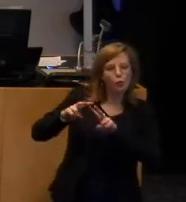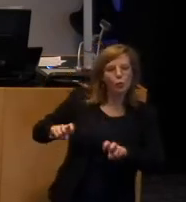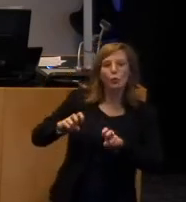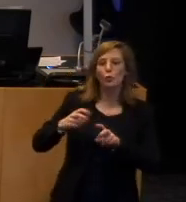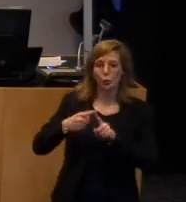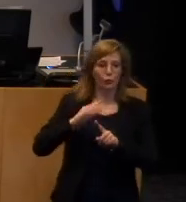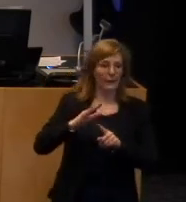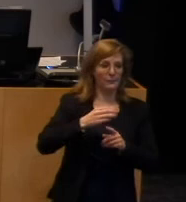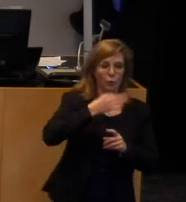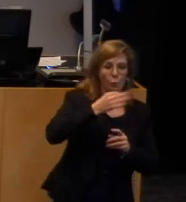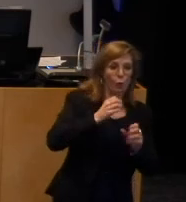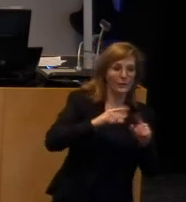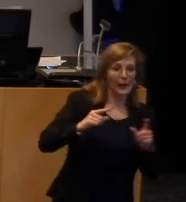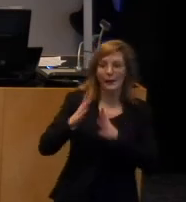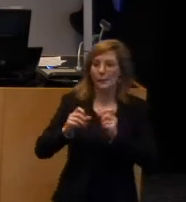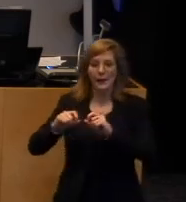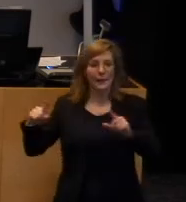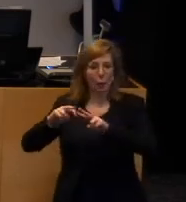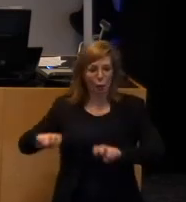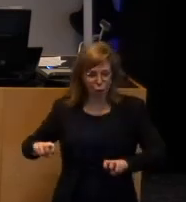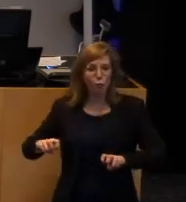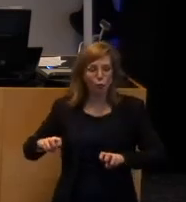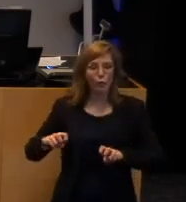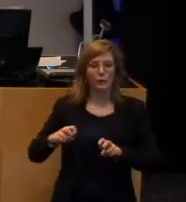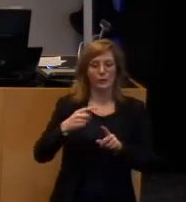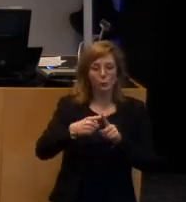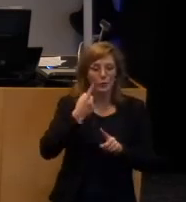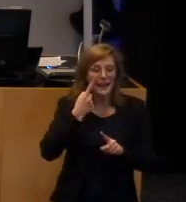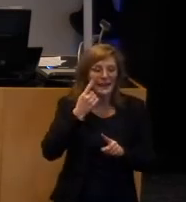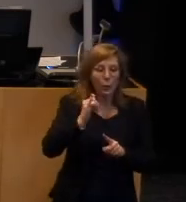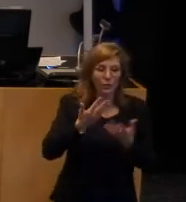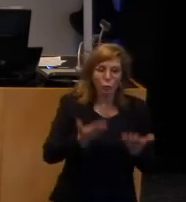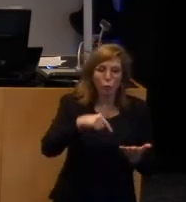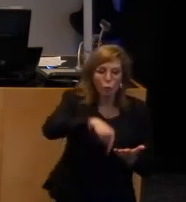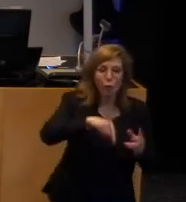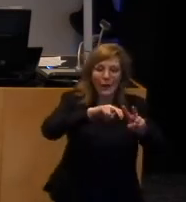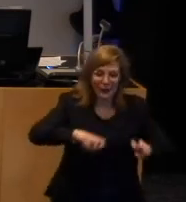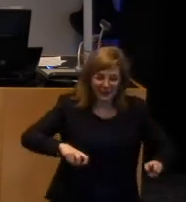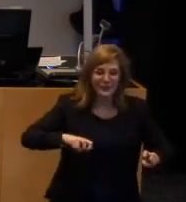and on the results of the analysis was proposed. And on this slide you see the definitions